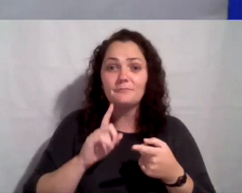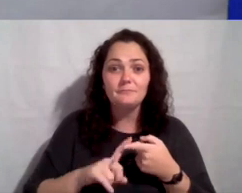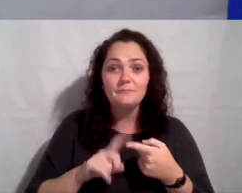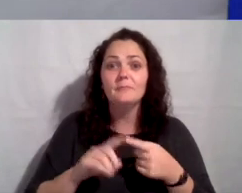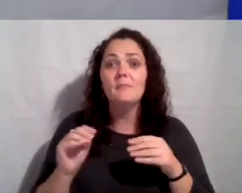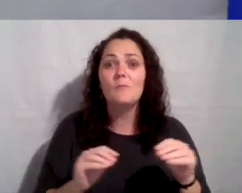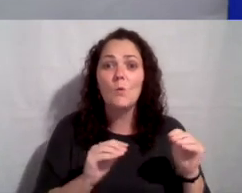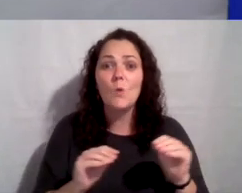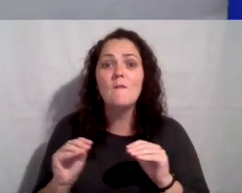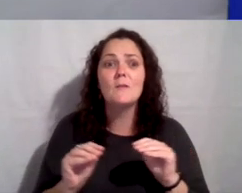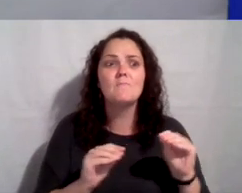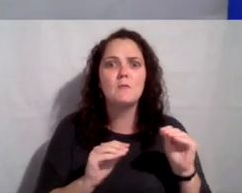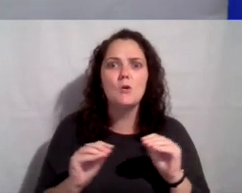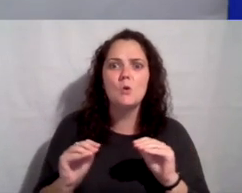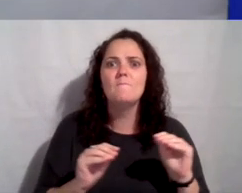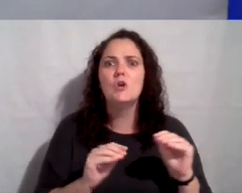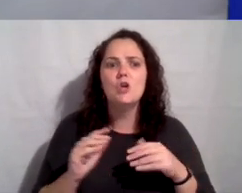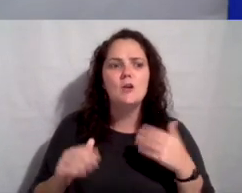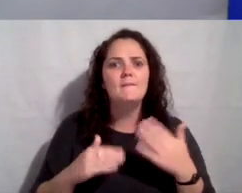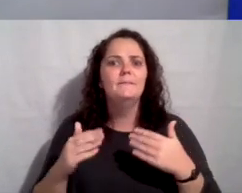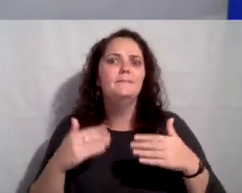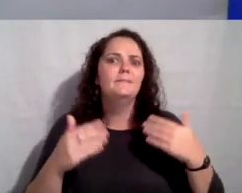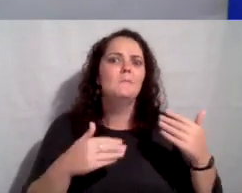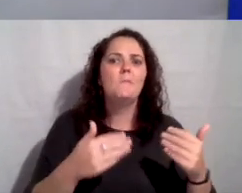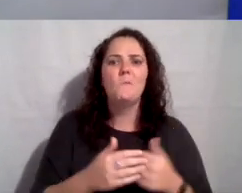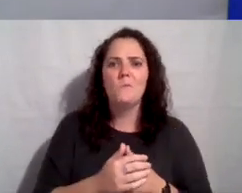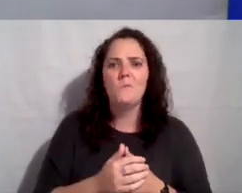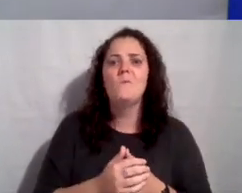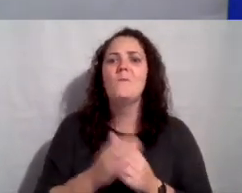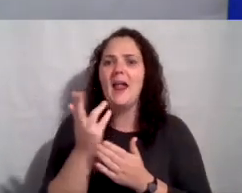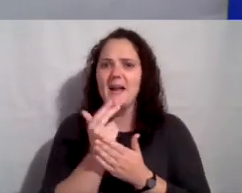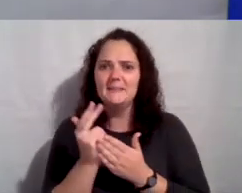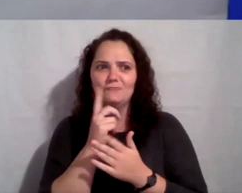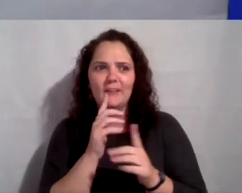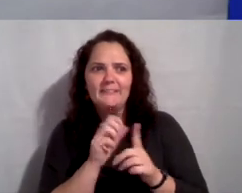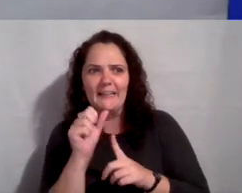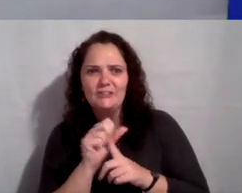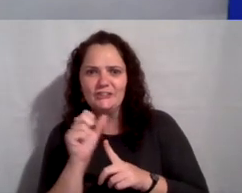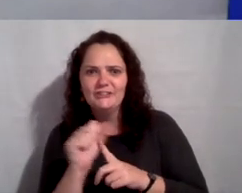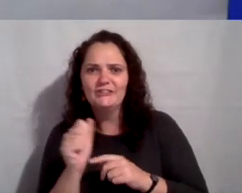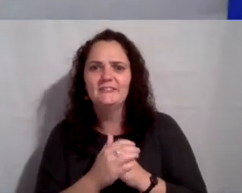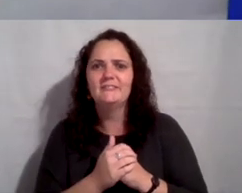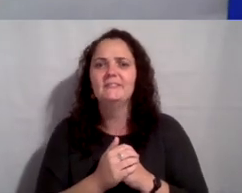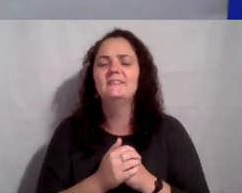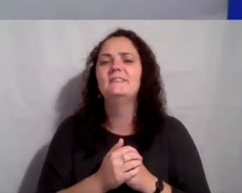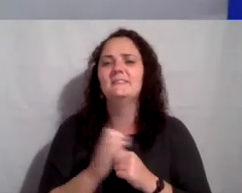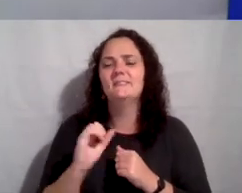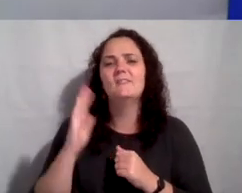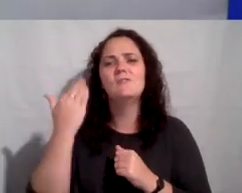as the artists are capturing those very rapid movements. This was something that started at the end of the 19th century with artists like